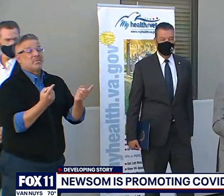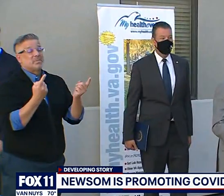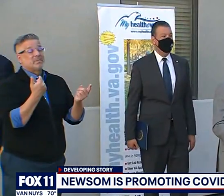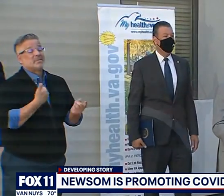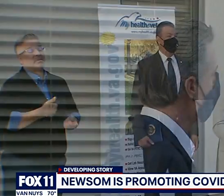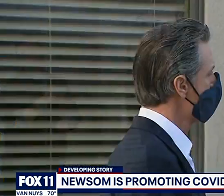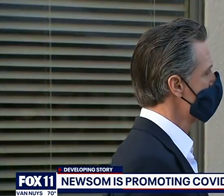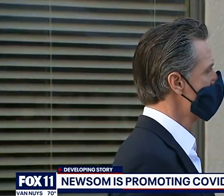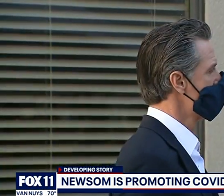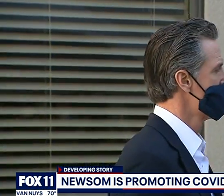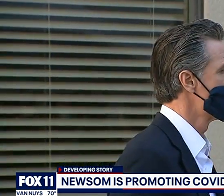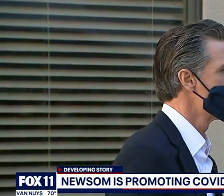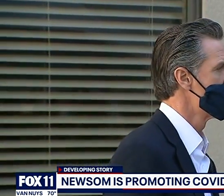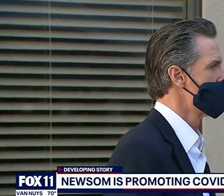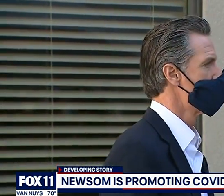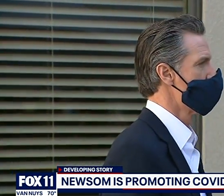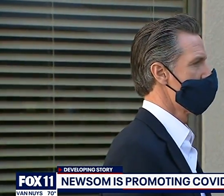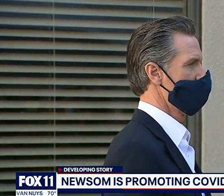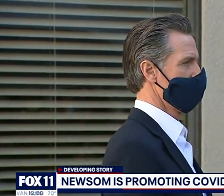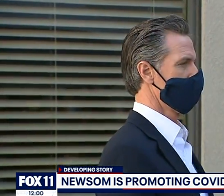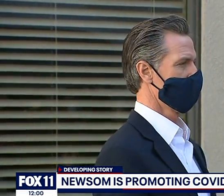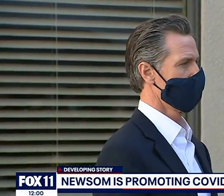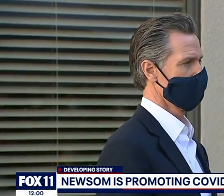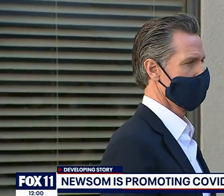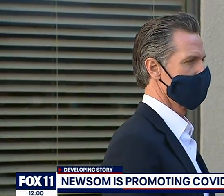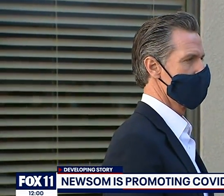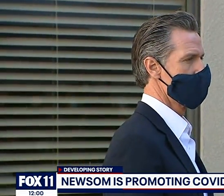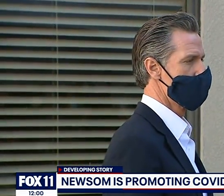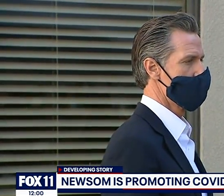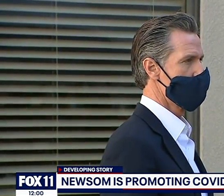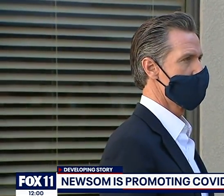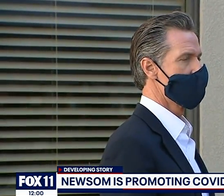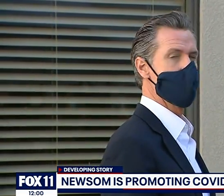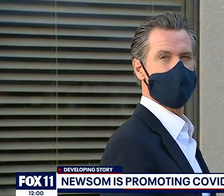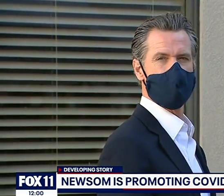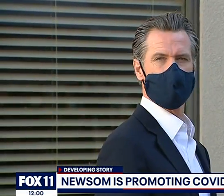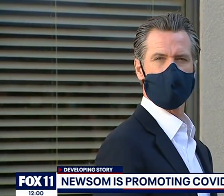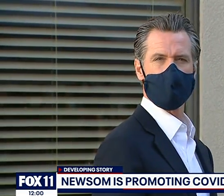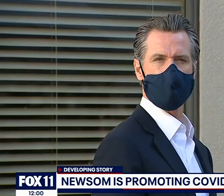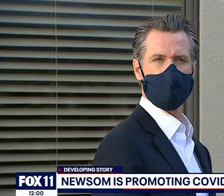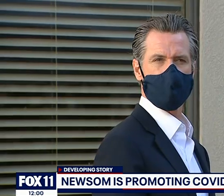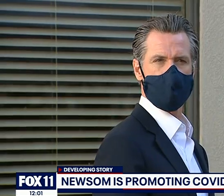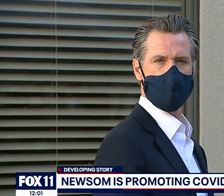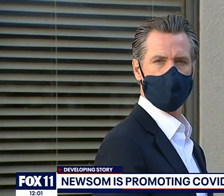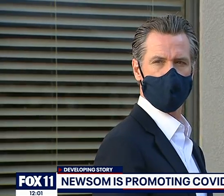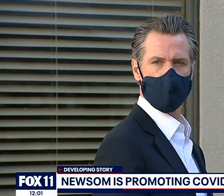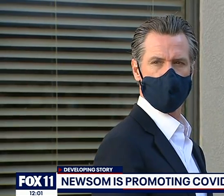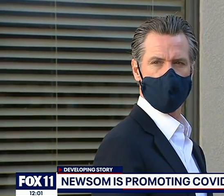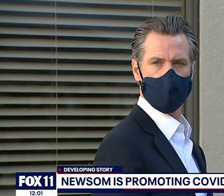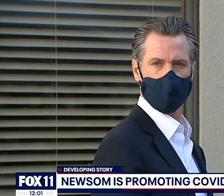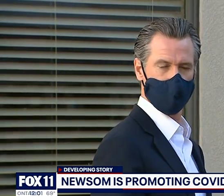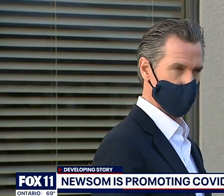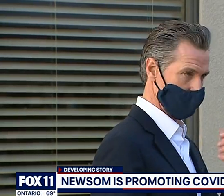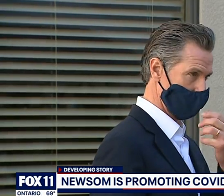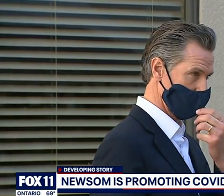Padilla as well, This is, uh,